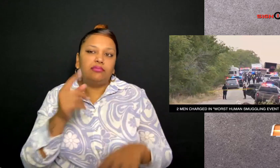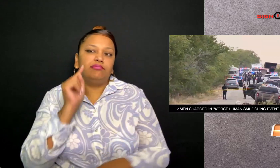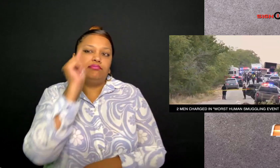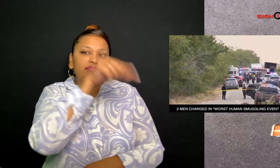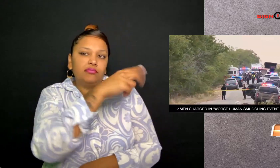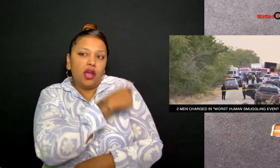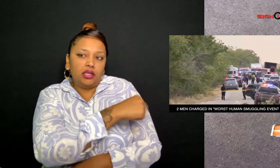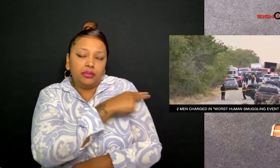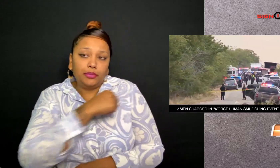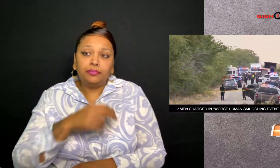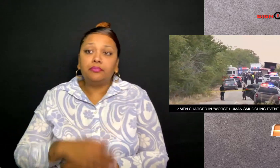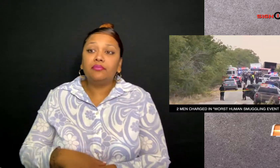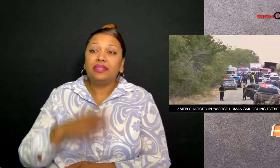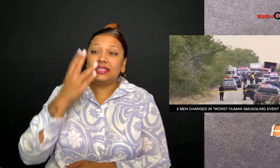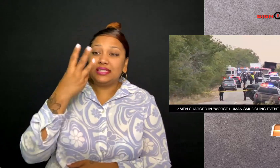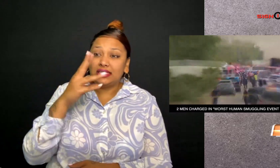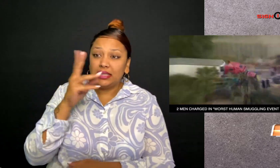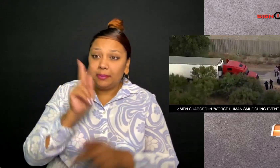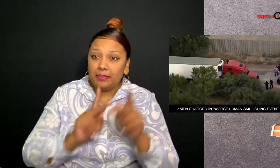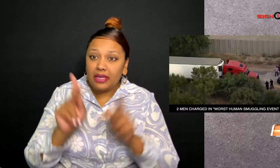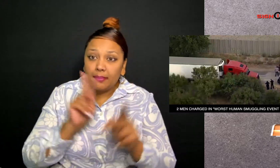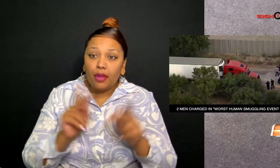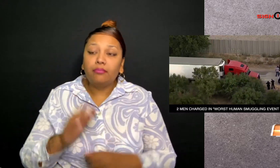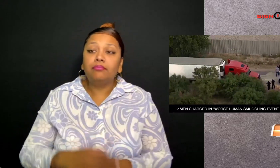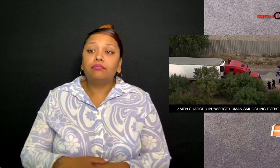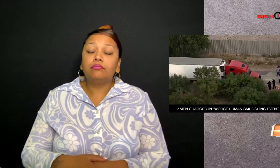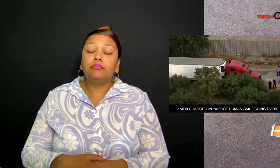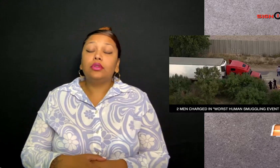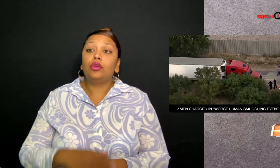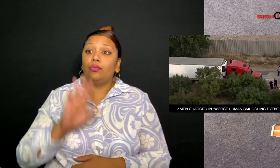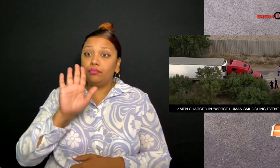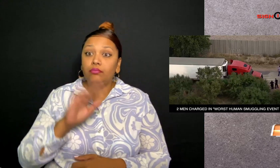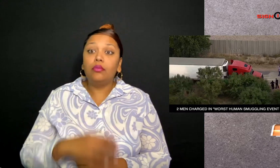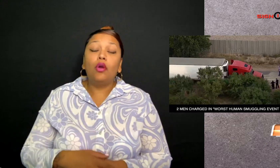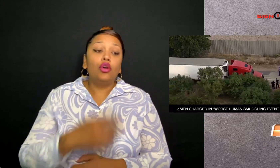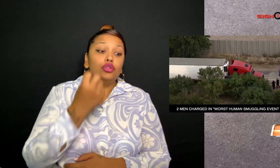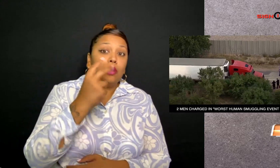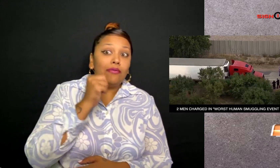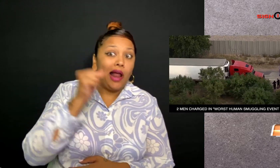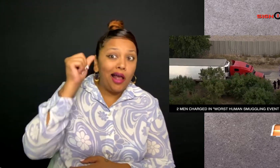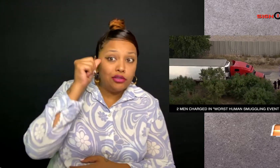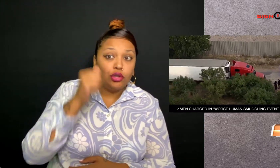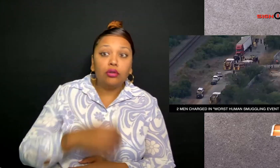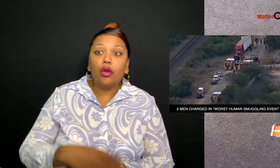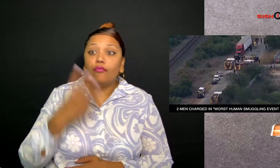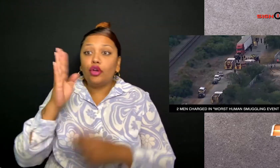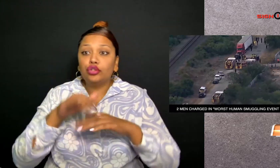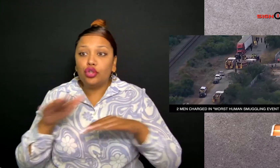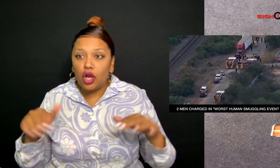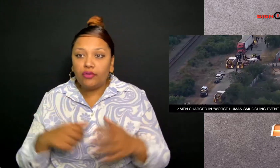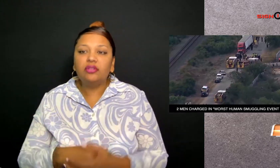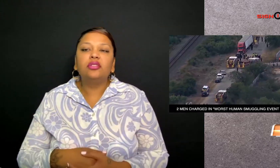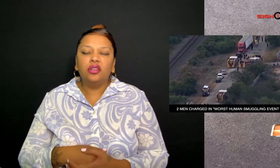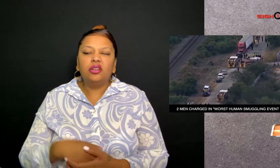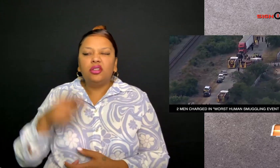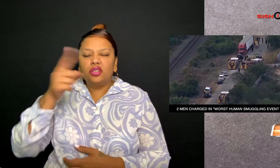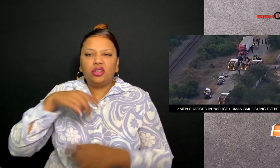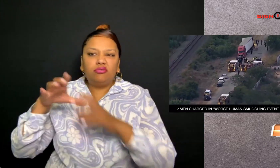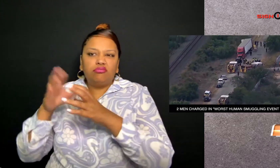were from Mexico and Guatemala and Honduras 48 people died at the scene three others died